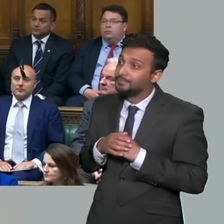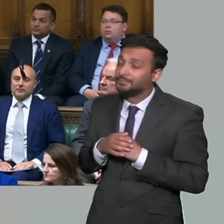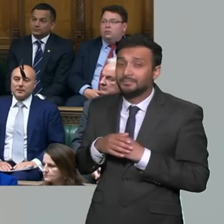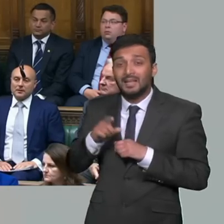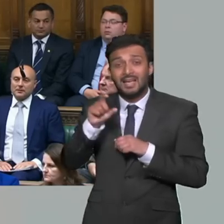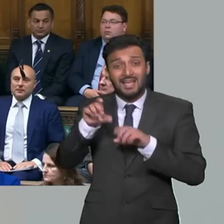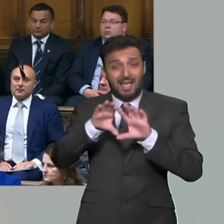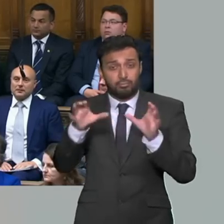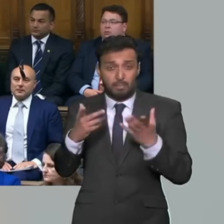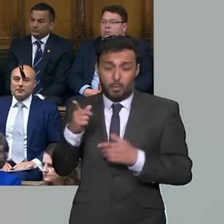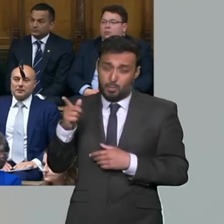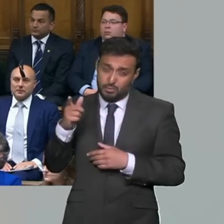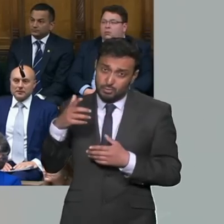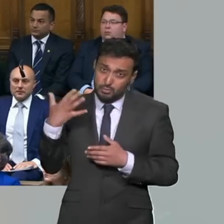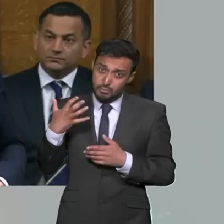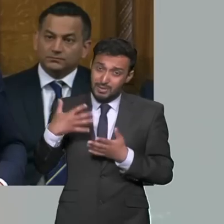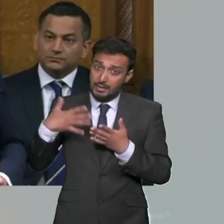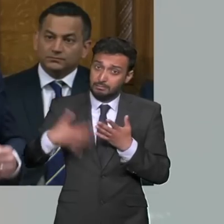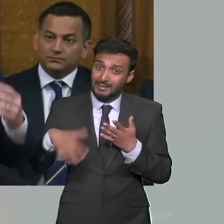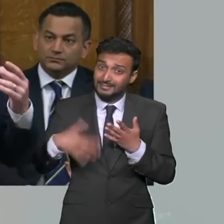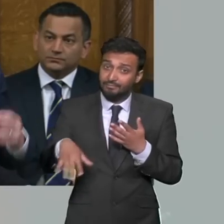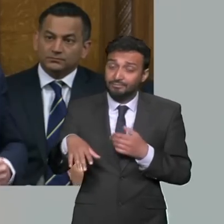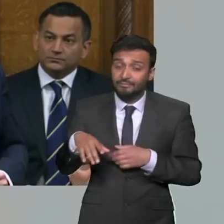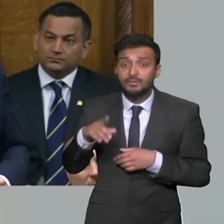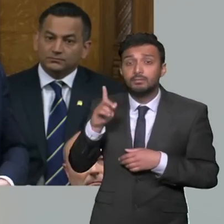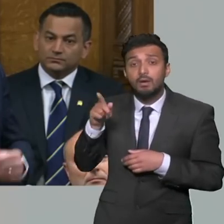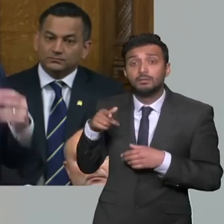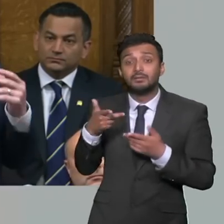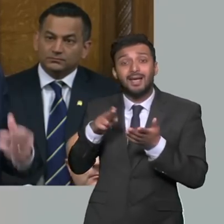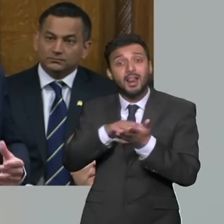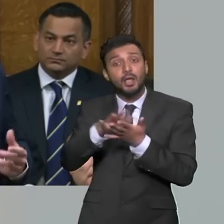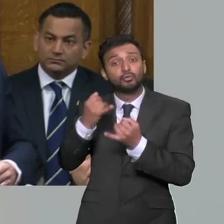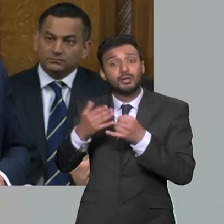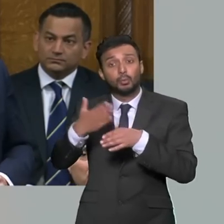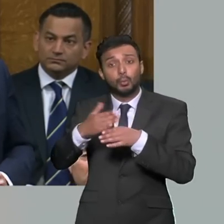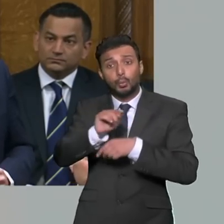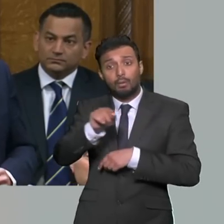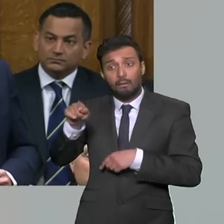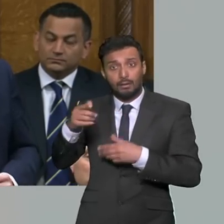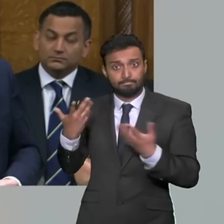in the country to live, but unlike many cheaper places, NHS workers in the city get no high cost of living supplement.